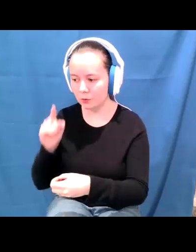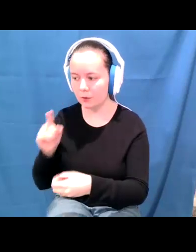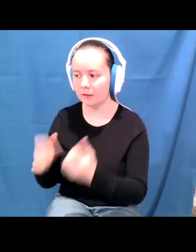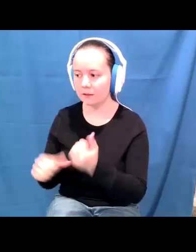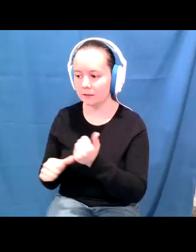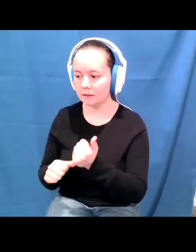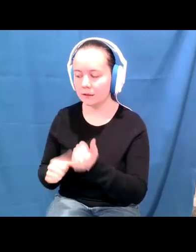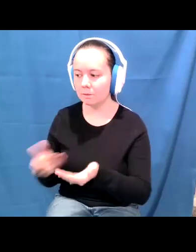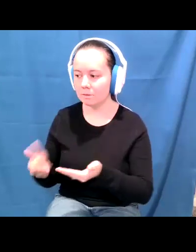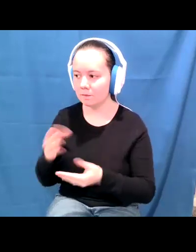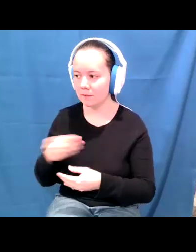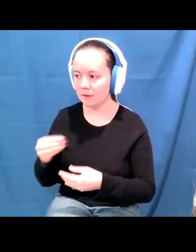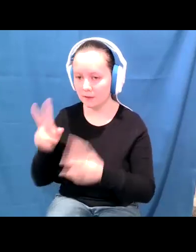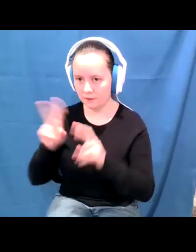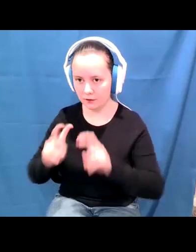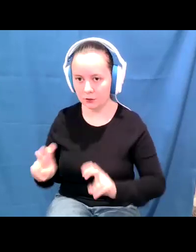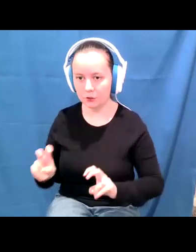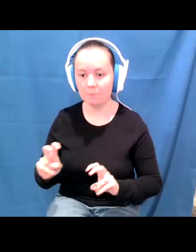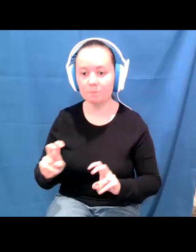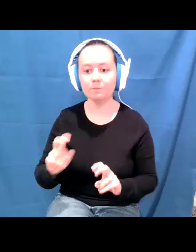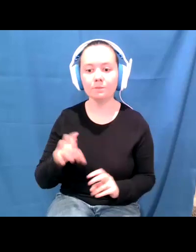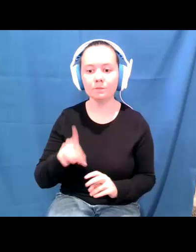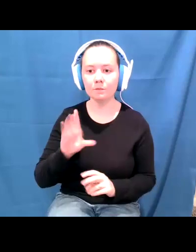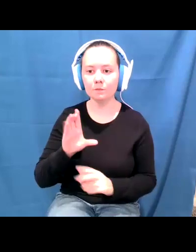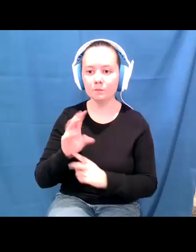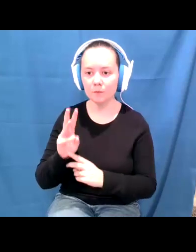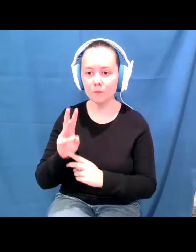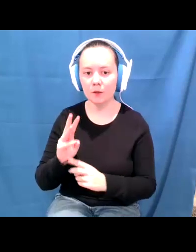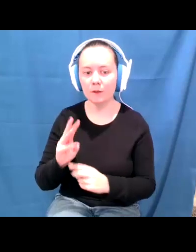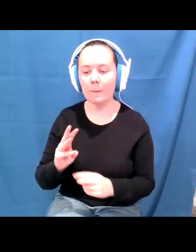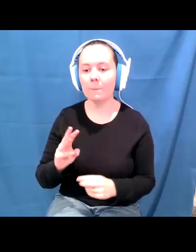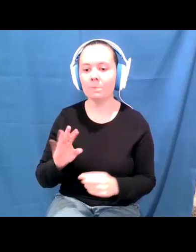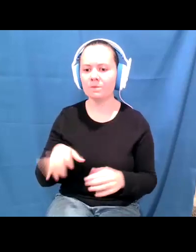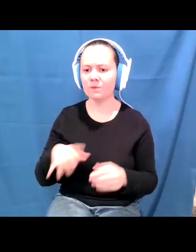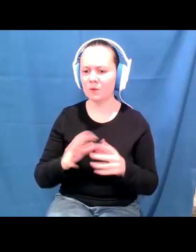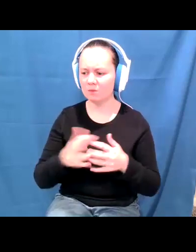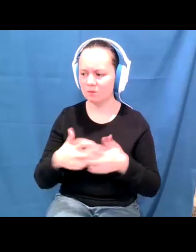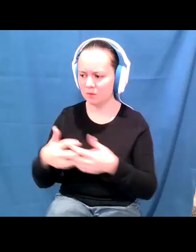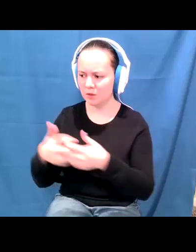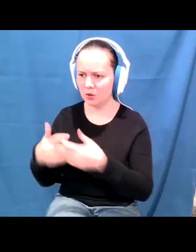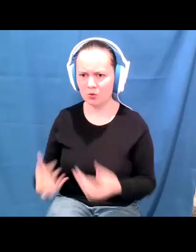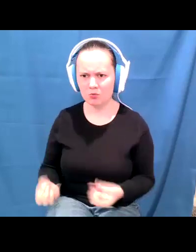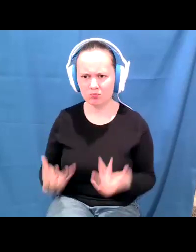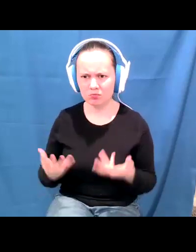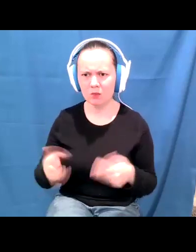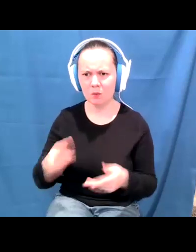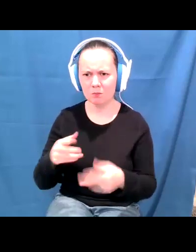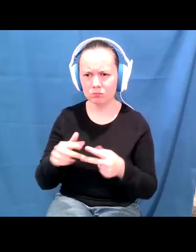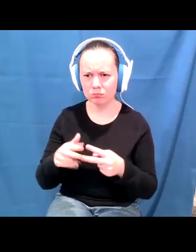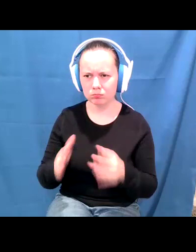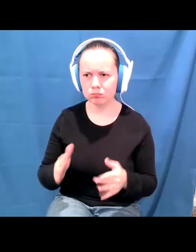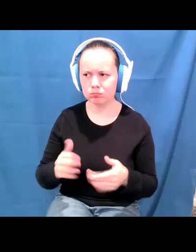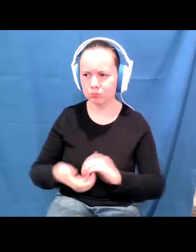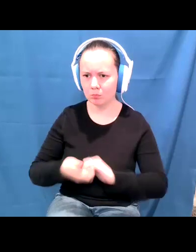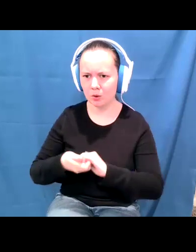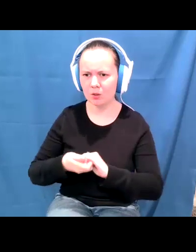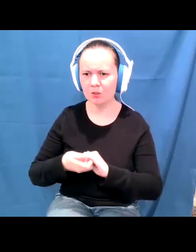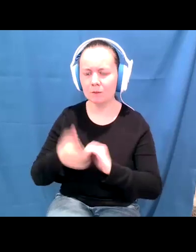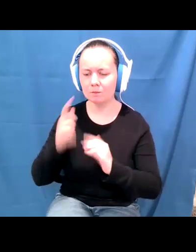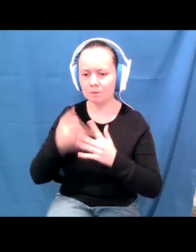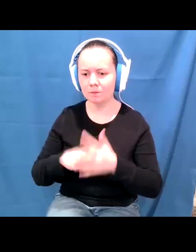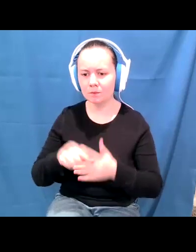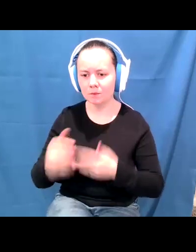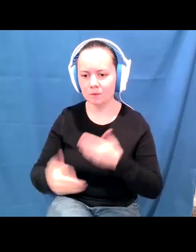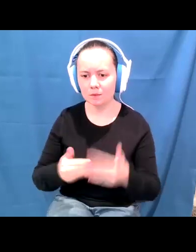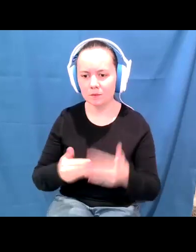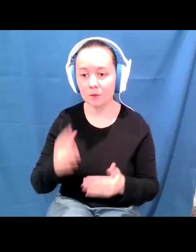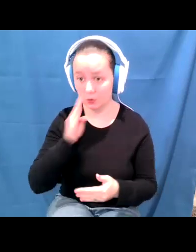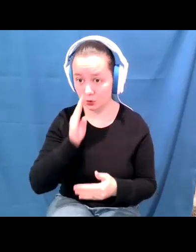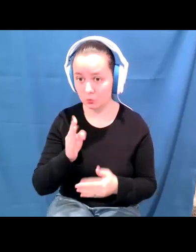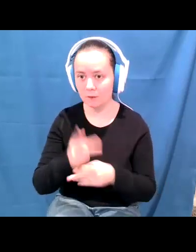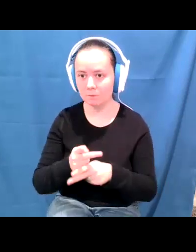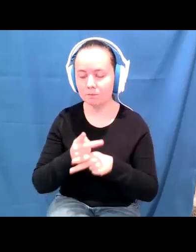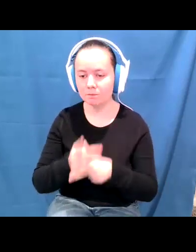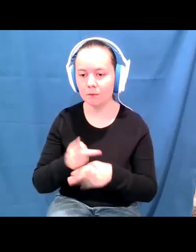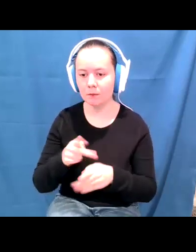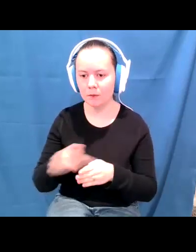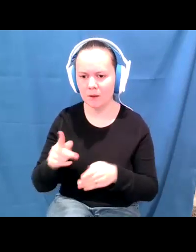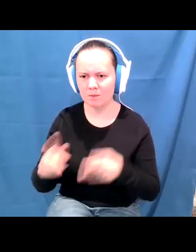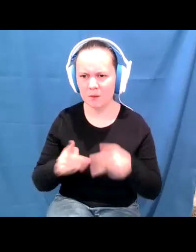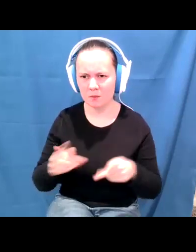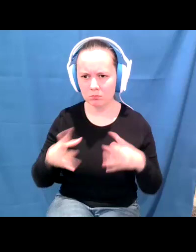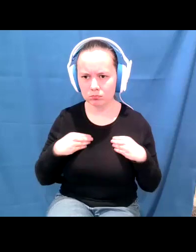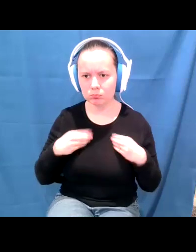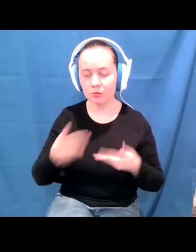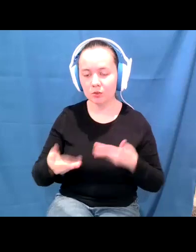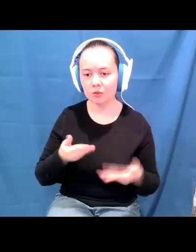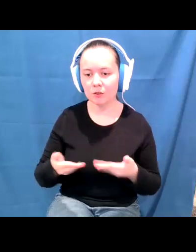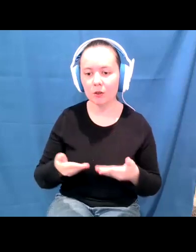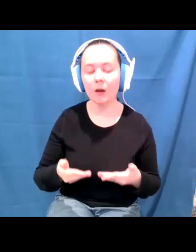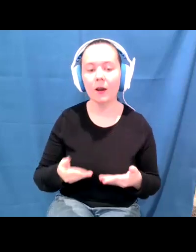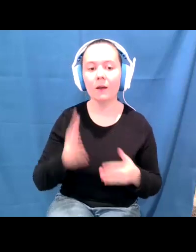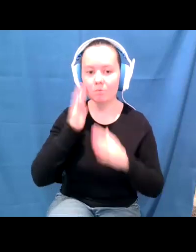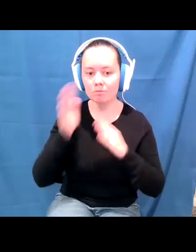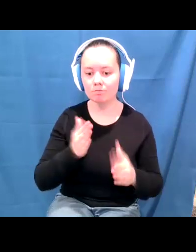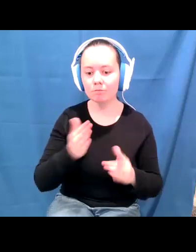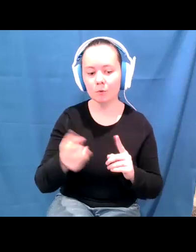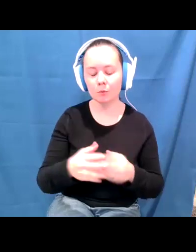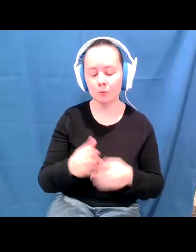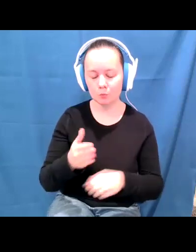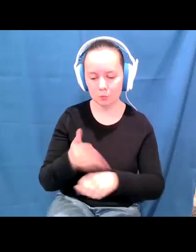The Direct Care Workforce Strategies Center activities align so well with the department's initiative as the Strategies Center supports, collaboration across state agencies, direct care professionals, people receiving services, and other stakeholders to improve recruitment, retention, and development of this critical workforce.